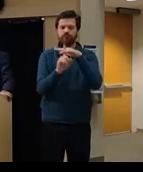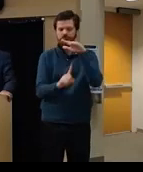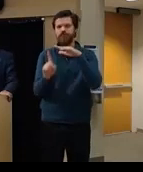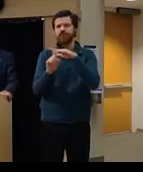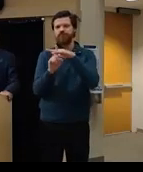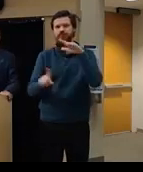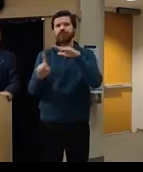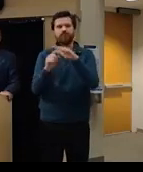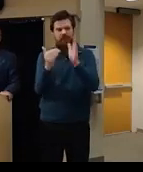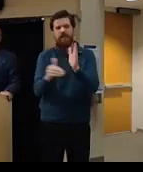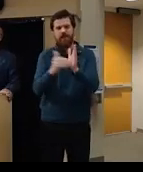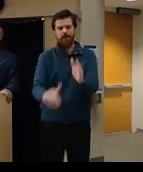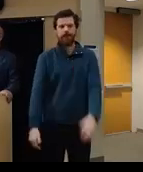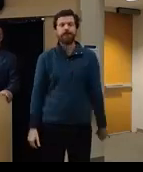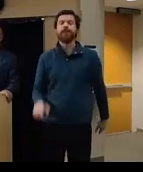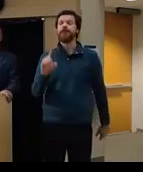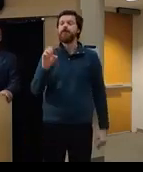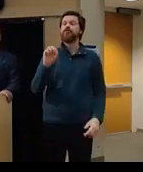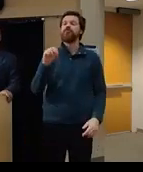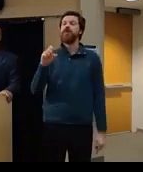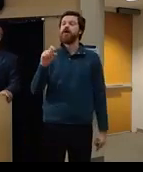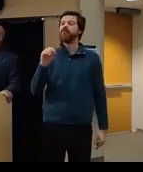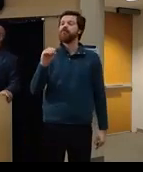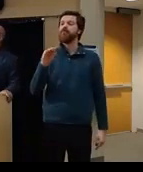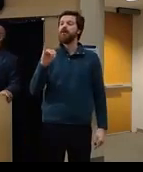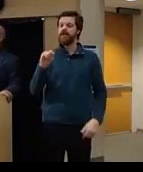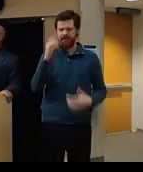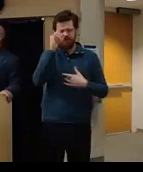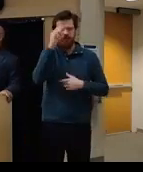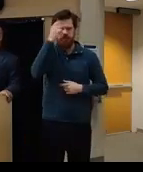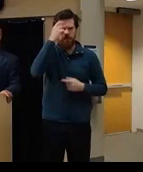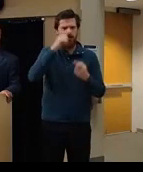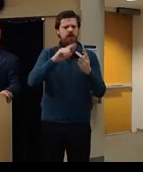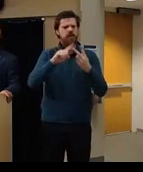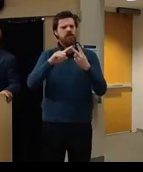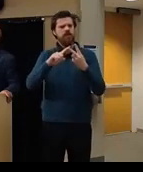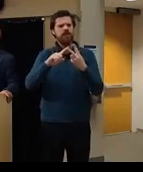so the idea that damania was a disease of mind M alienation and the best way to deal with it